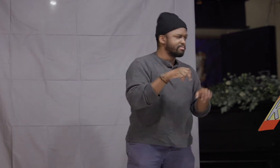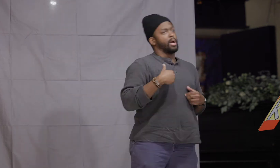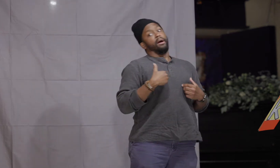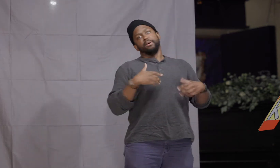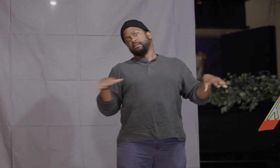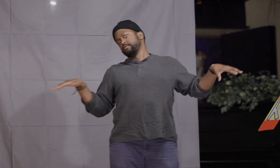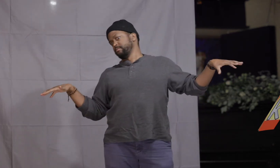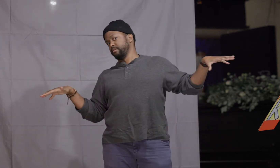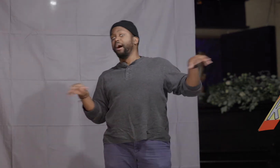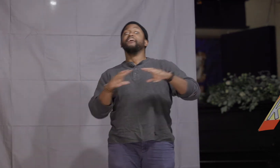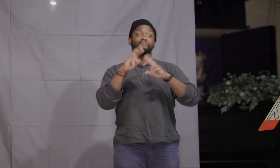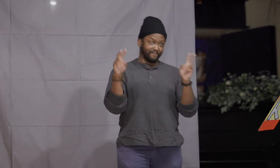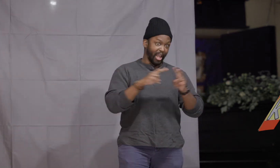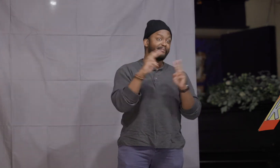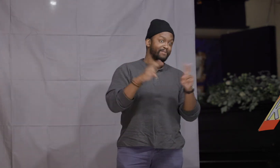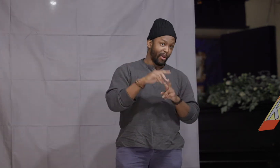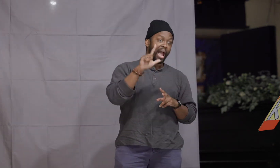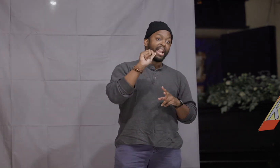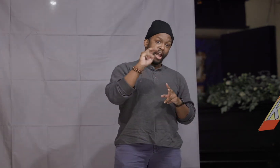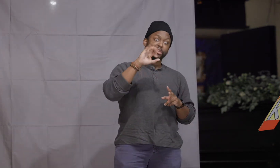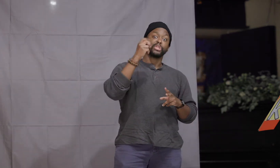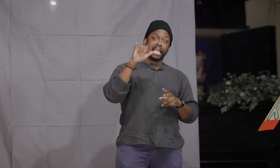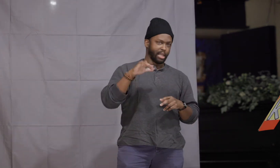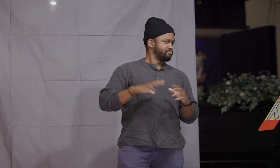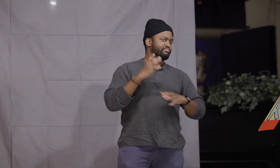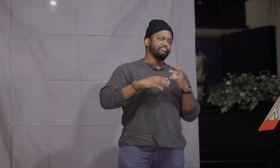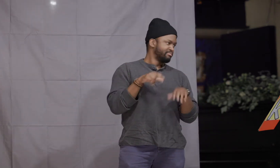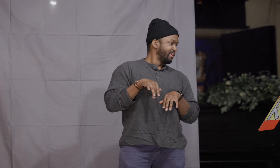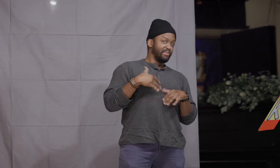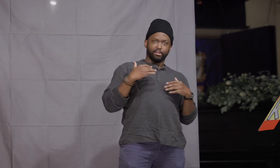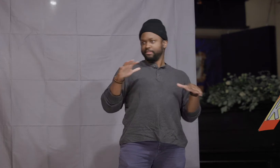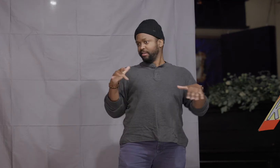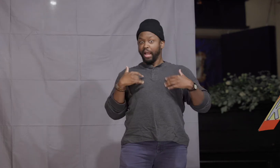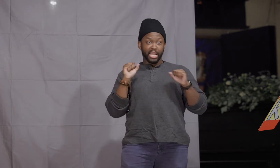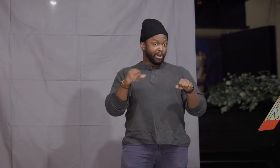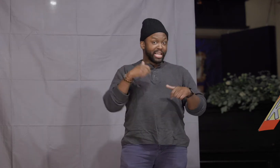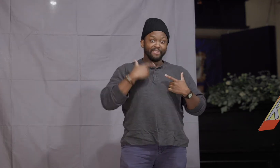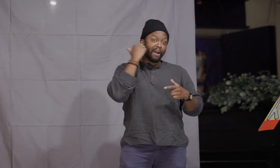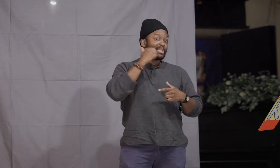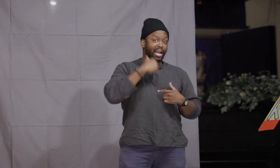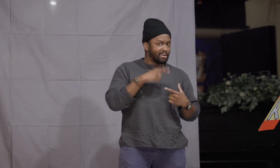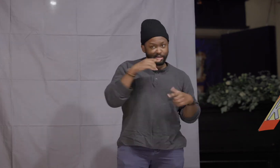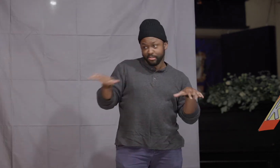and I'm telling you this place was sweet and luxurious, I could see myself living like this every day.